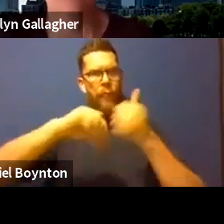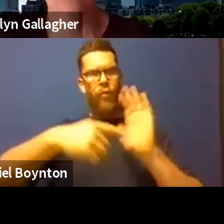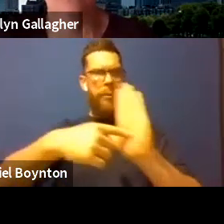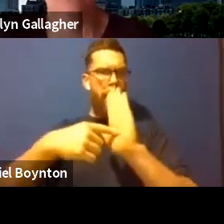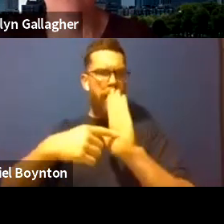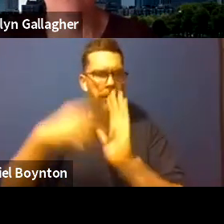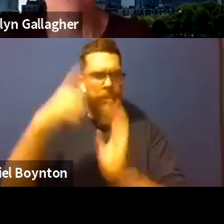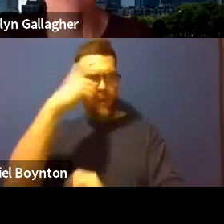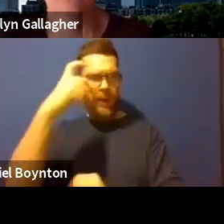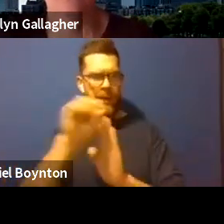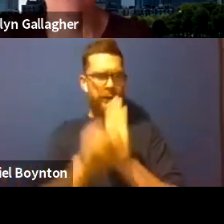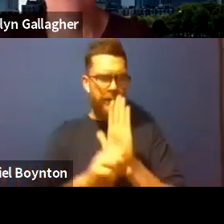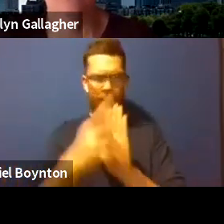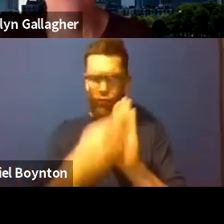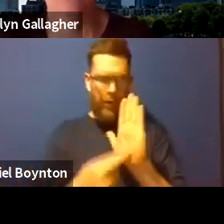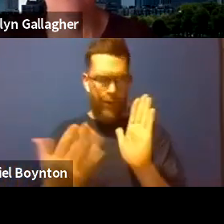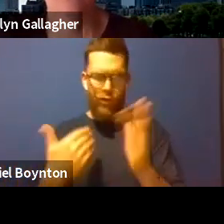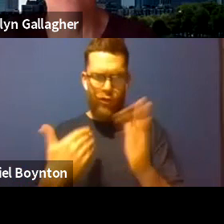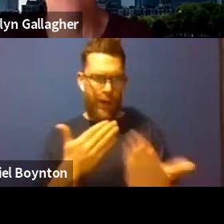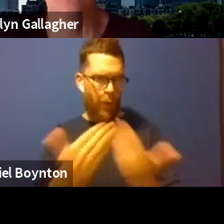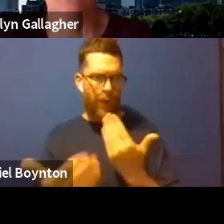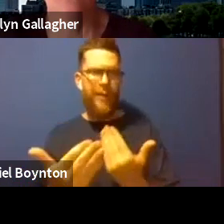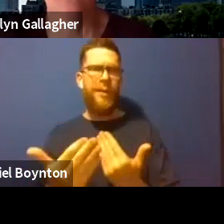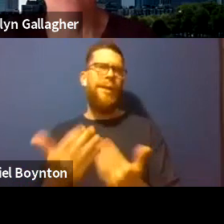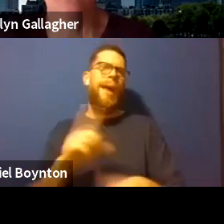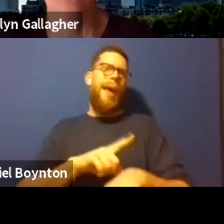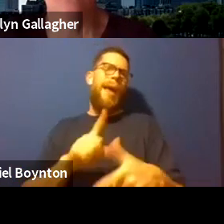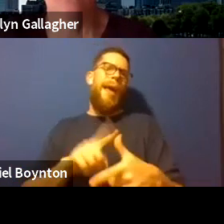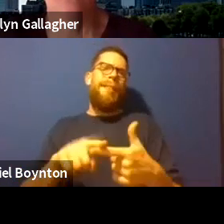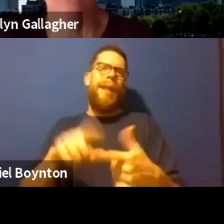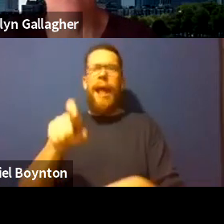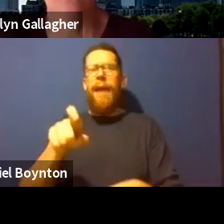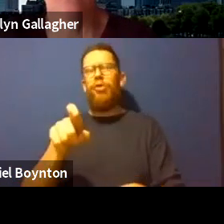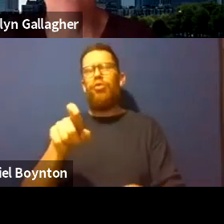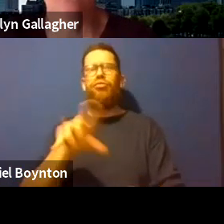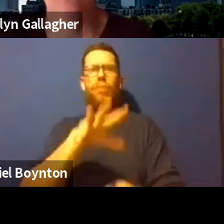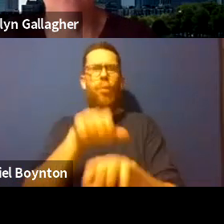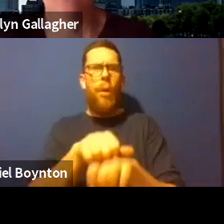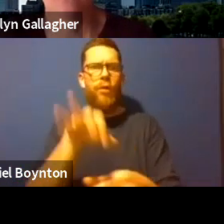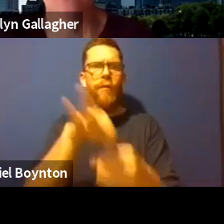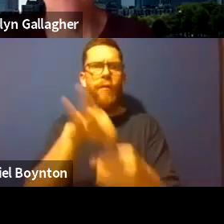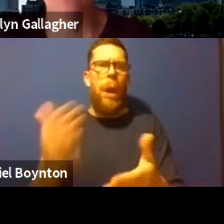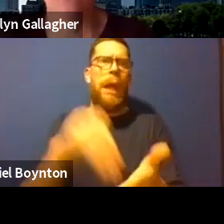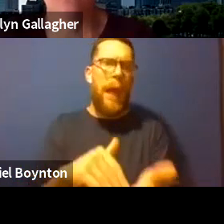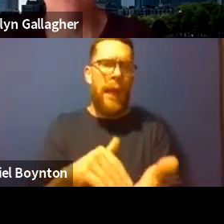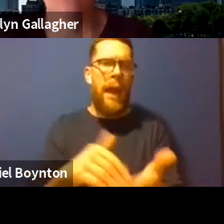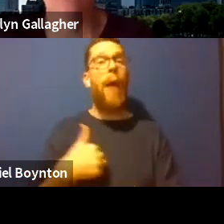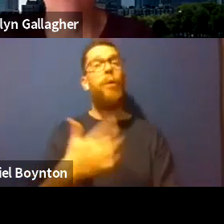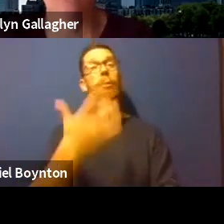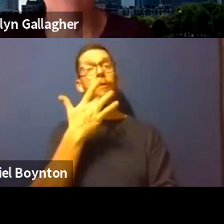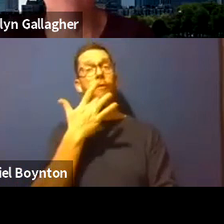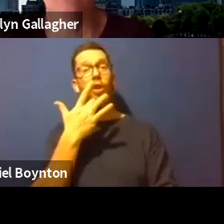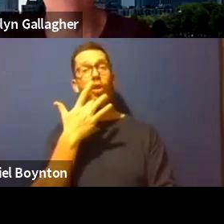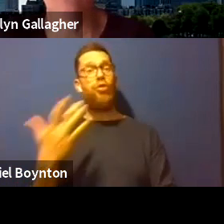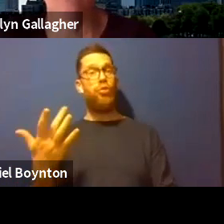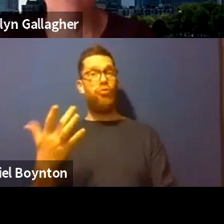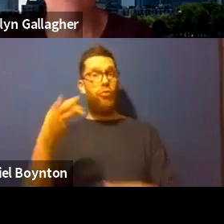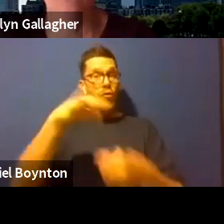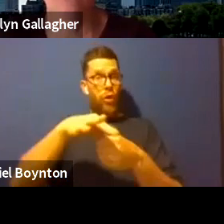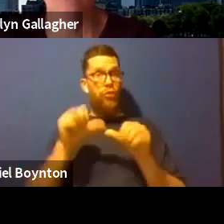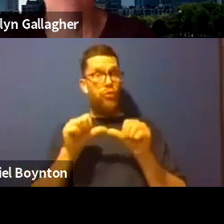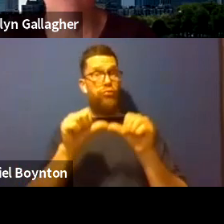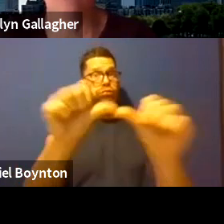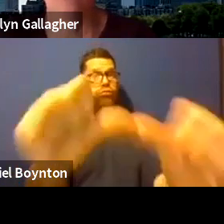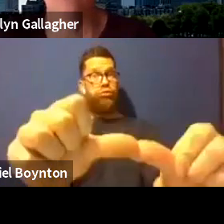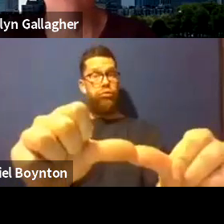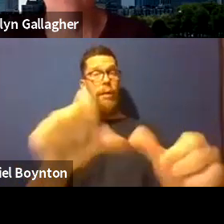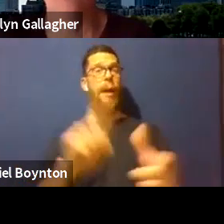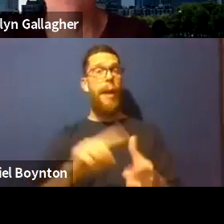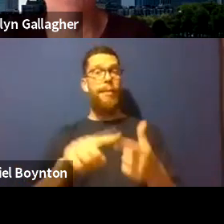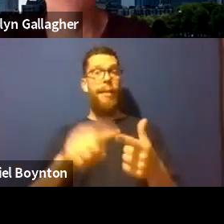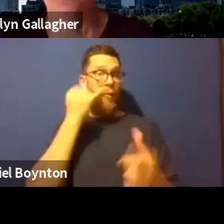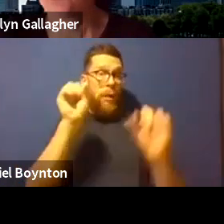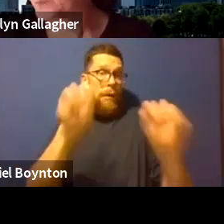Deniz Savas: And vote on because it takes some time to do that. I'd rather leave it open ended. We can always go to come out of it. But this, this gets rid of the the necessity for future votes continuous